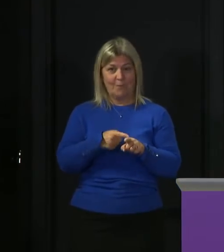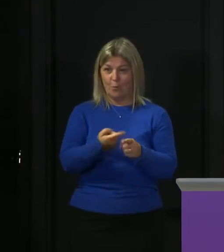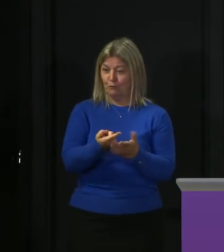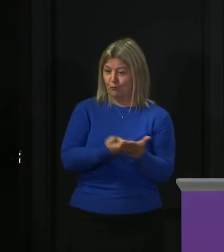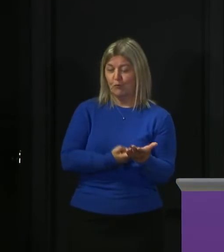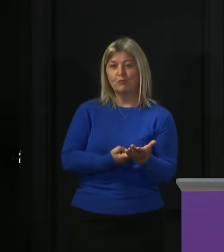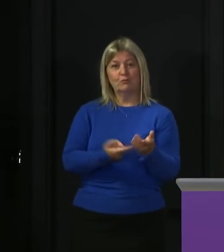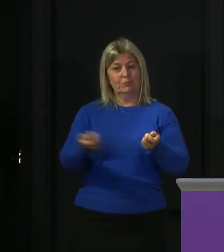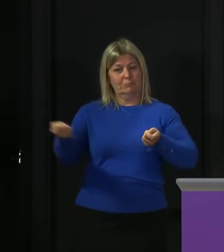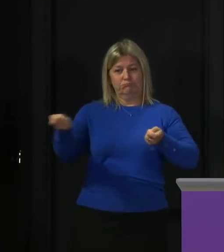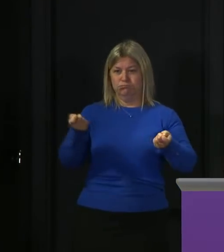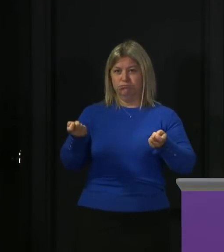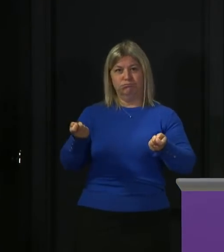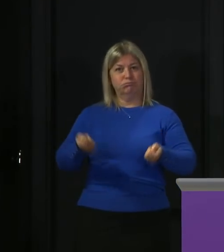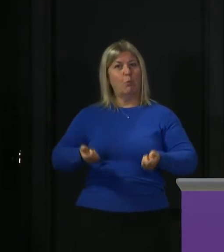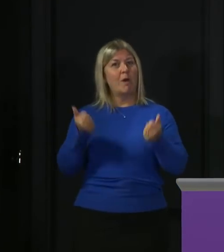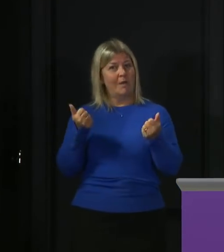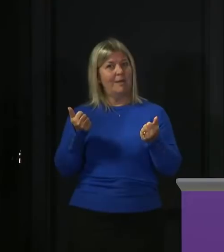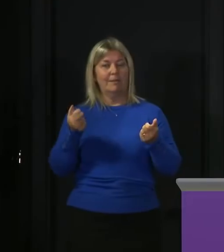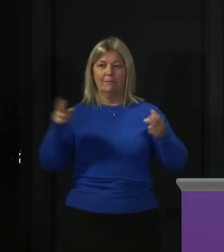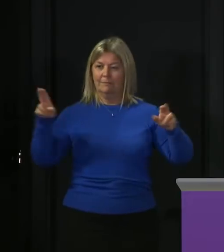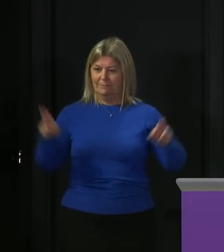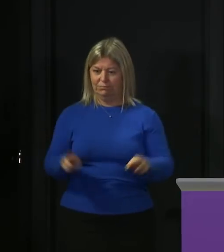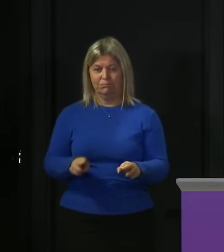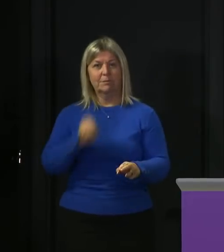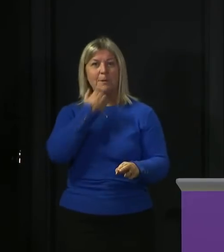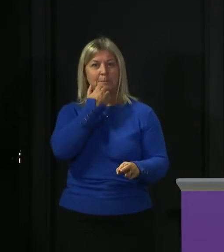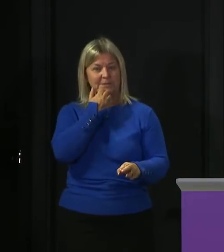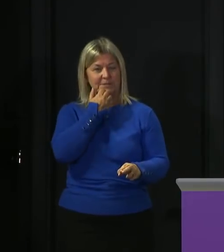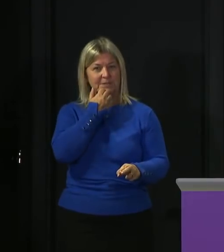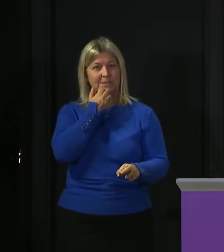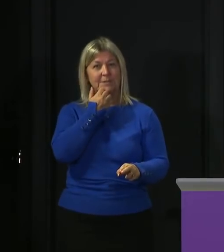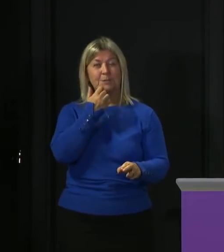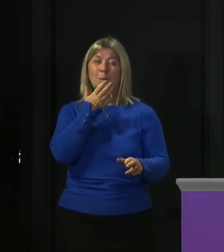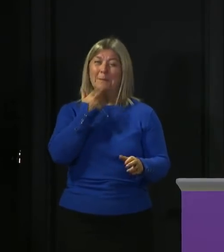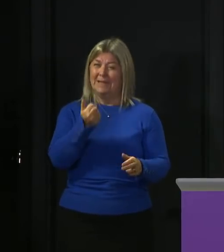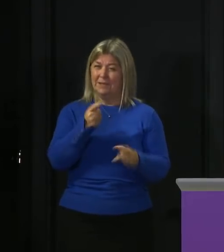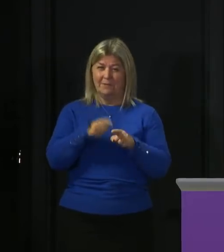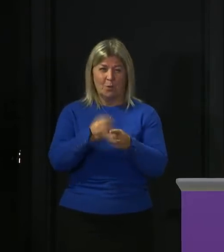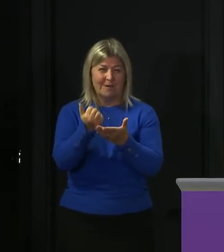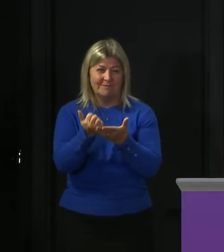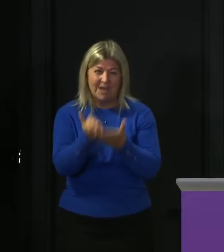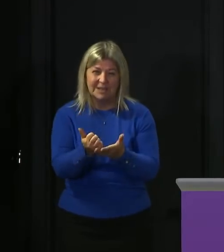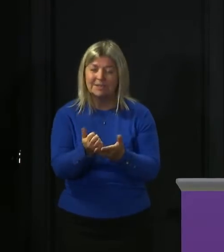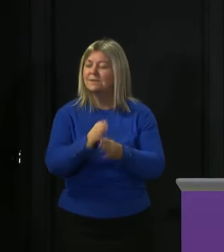remember all the advice and please stick with it. Don't go into other people's houses right now.